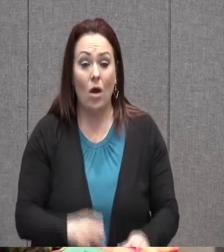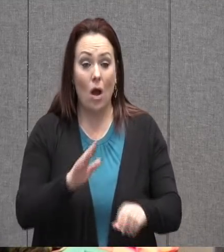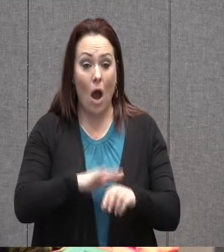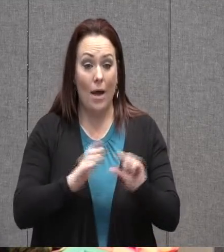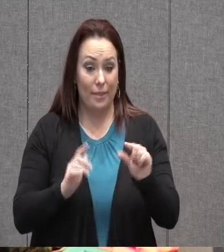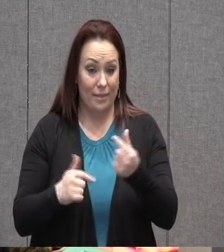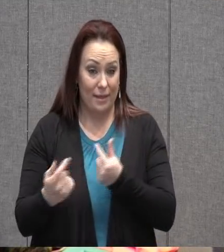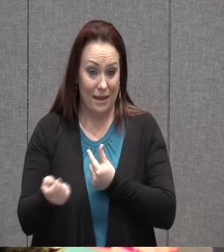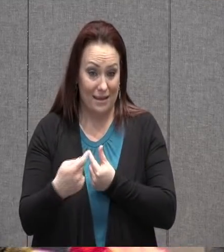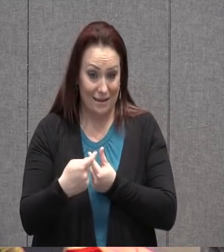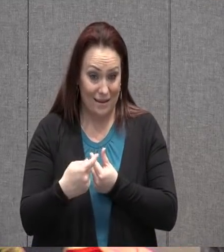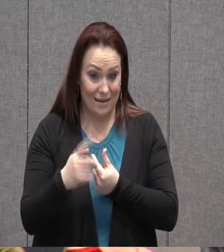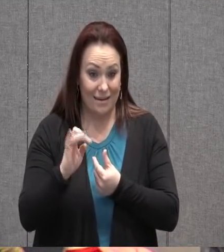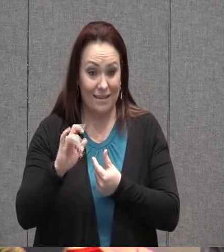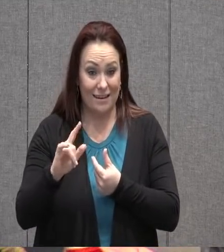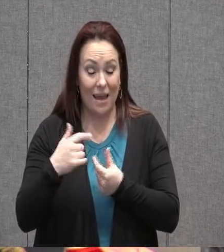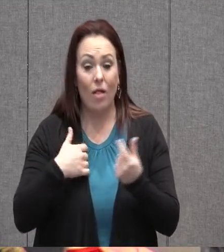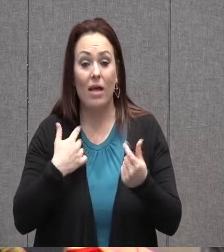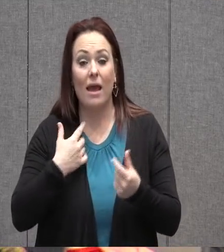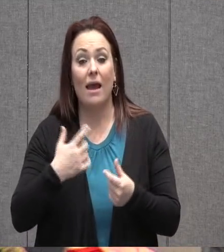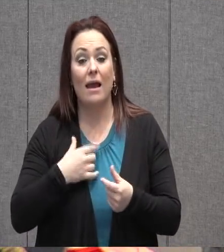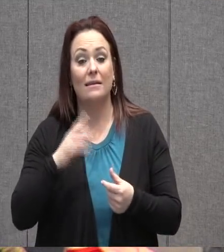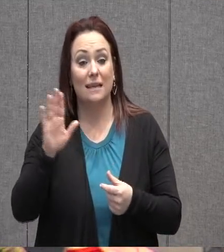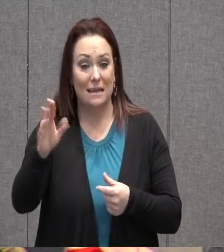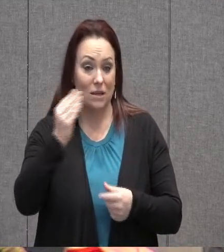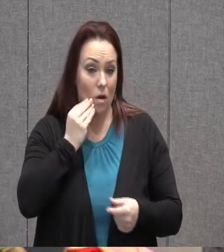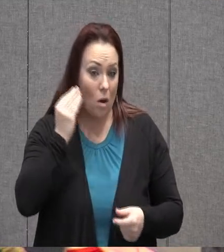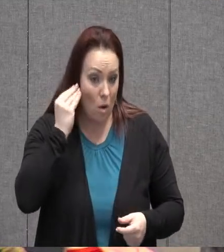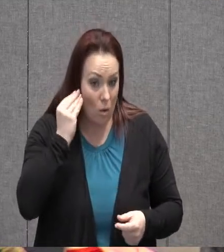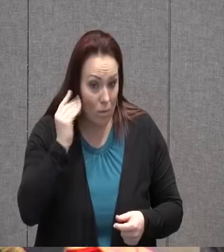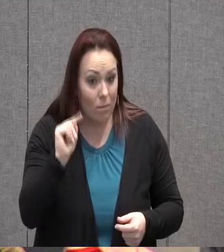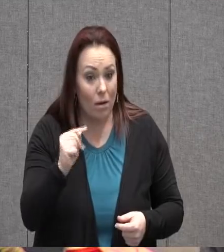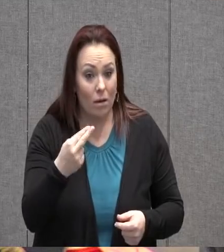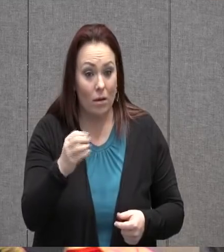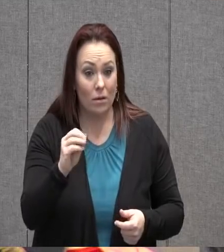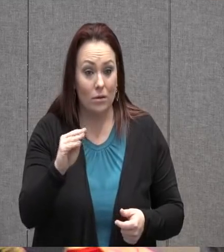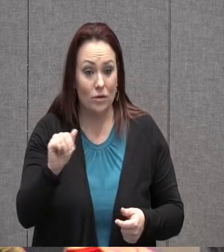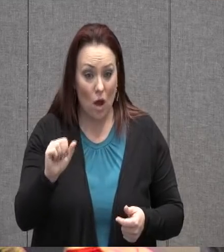The tail of this coin has Thomas Jefferson's home on it. Did you know that?